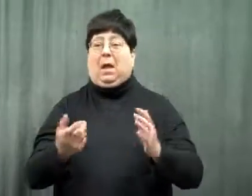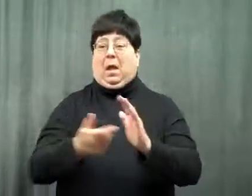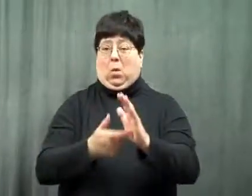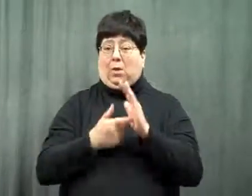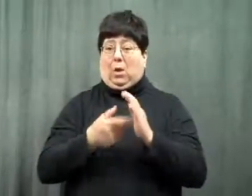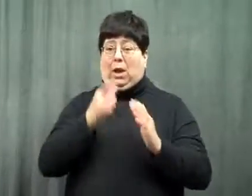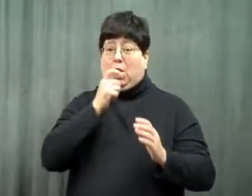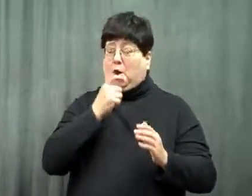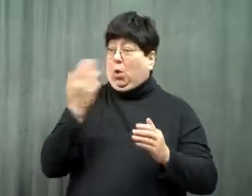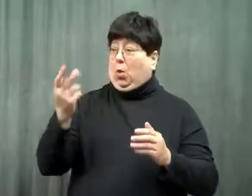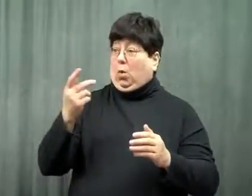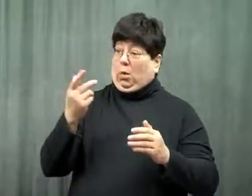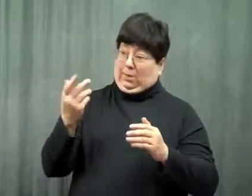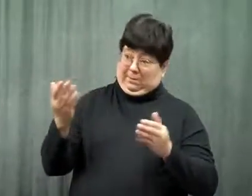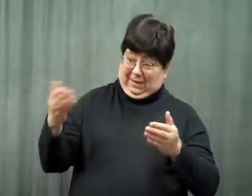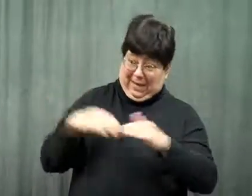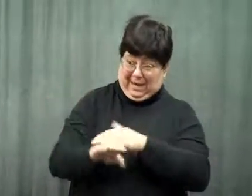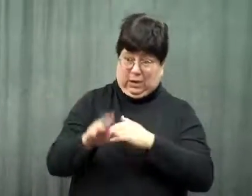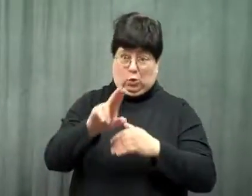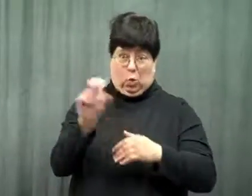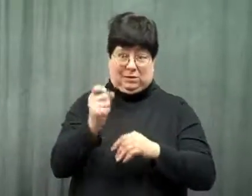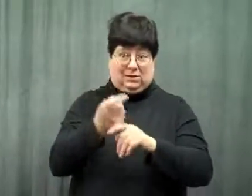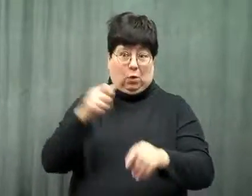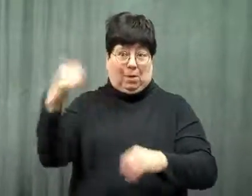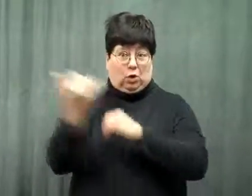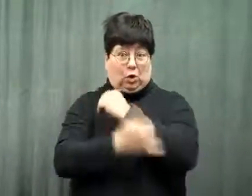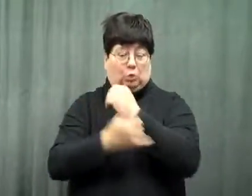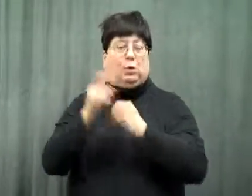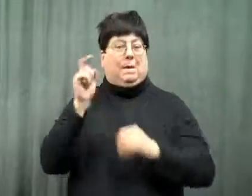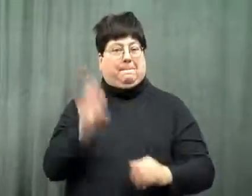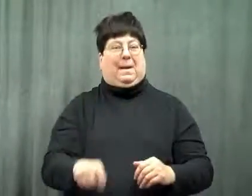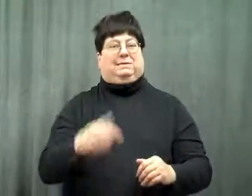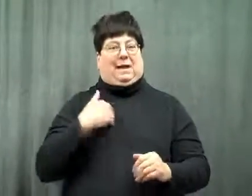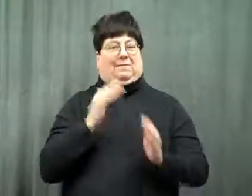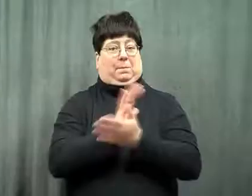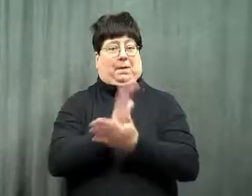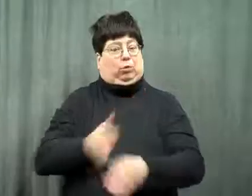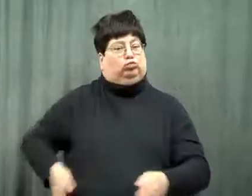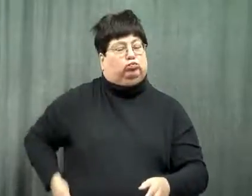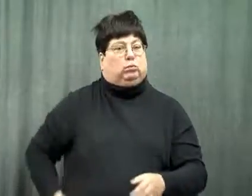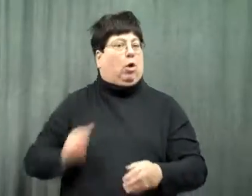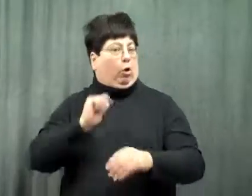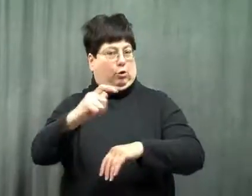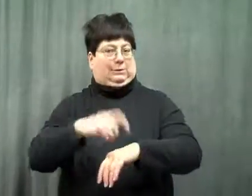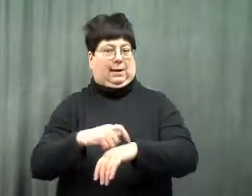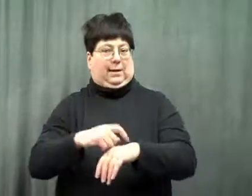immigrants must have their papers on their person at all times.